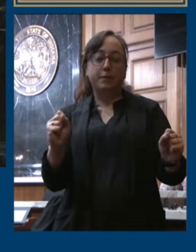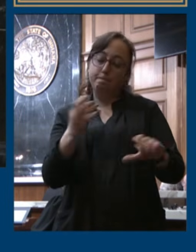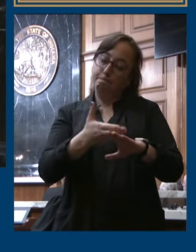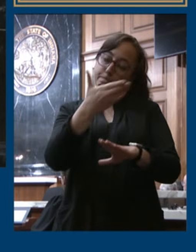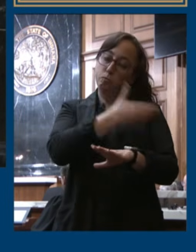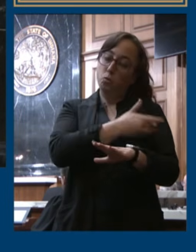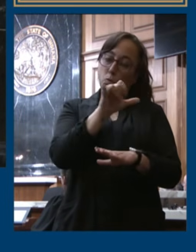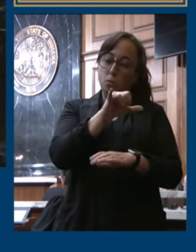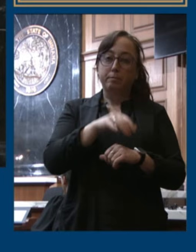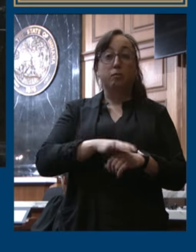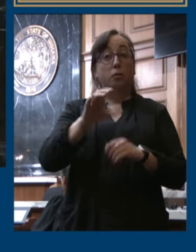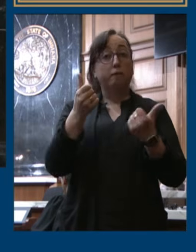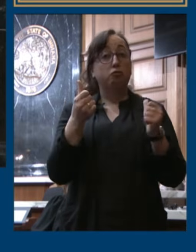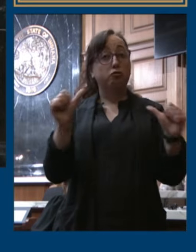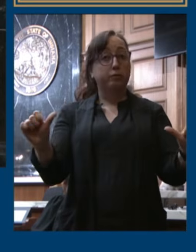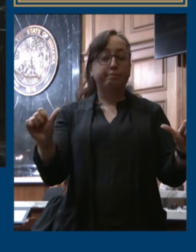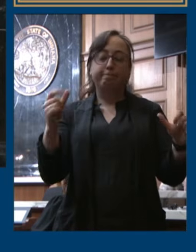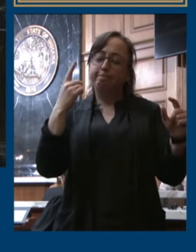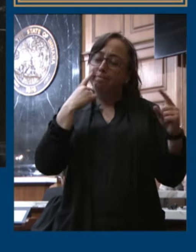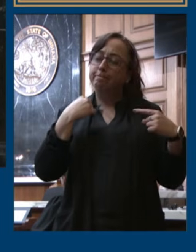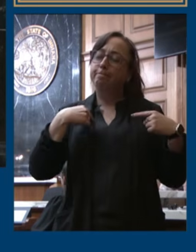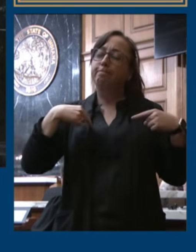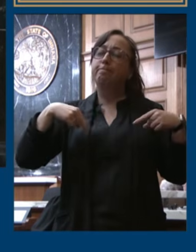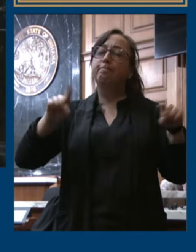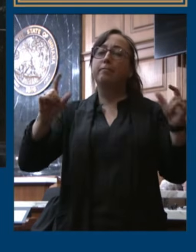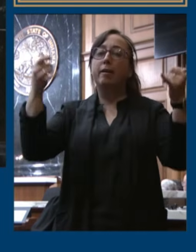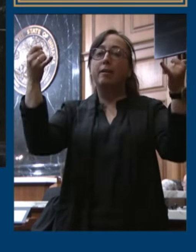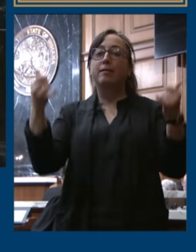THEIR EFFORTS ARE SO EFFECTIVE THAT THEY TRAIN STATEWIDE.